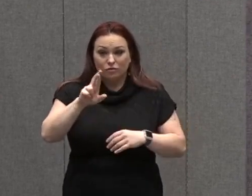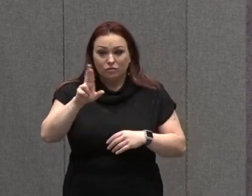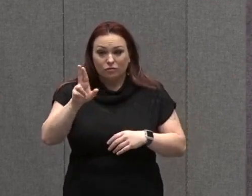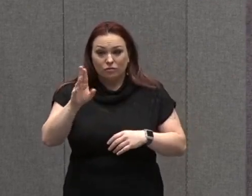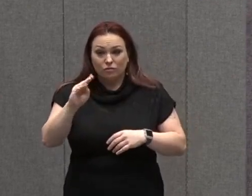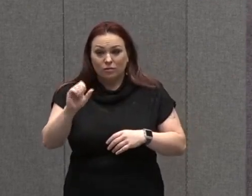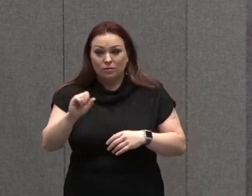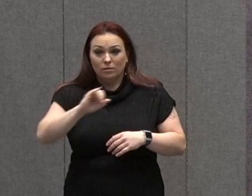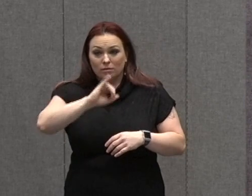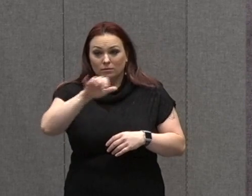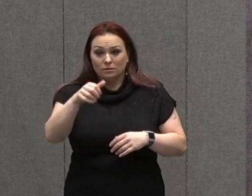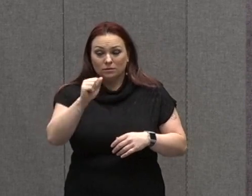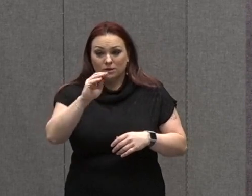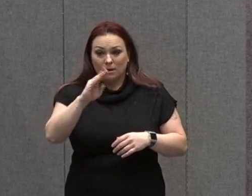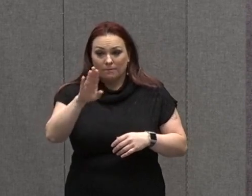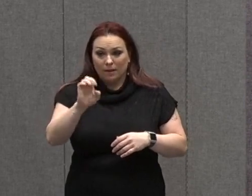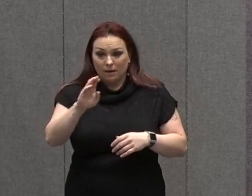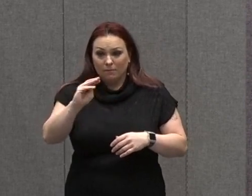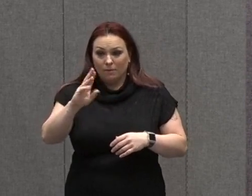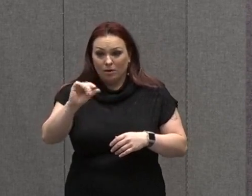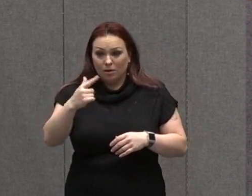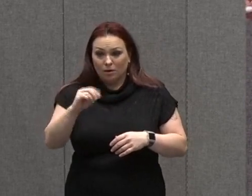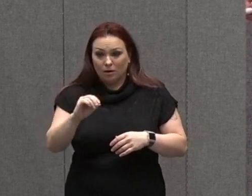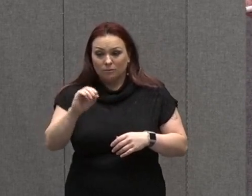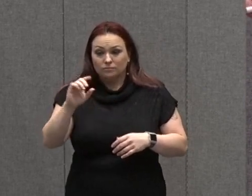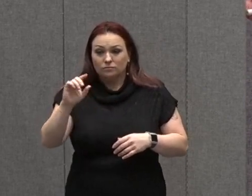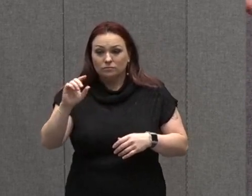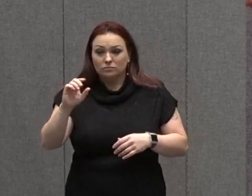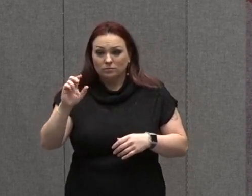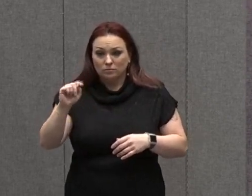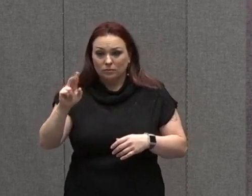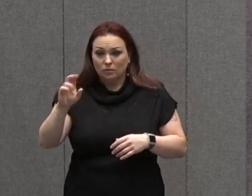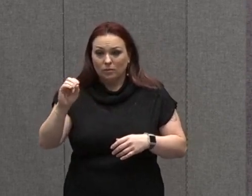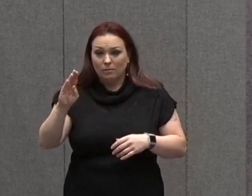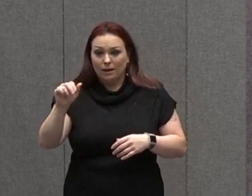djembe, bongo, conga and tubano.